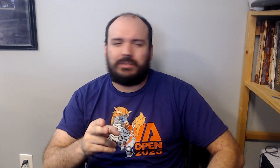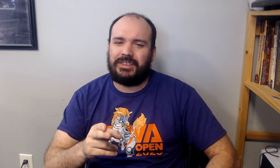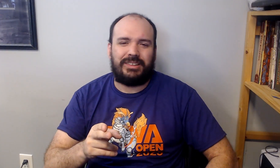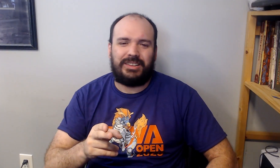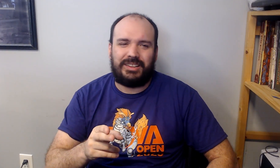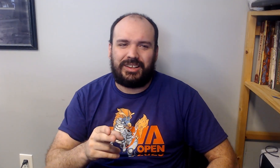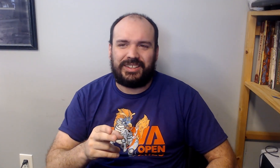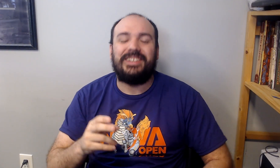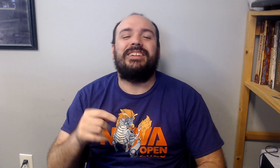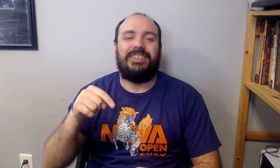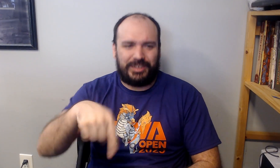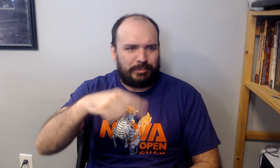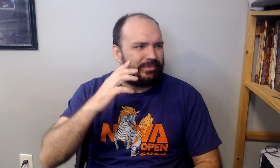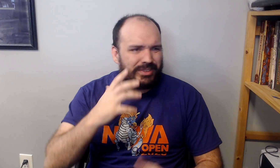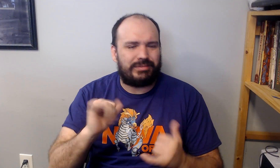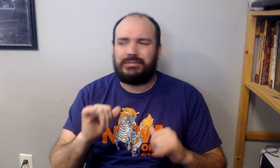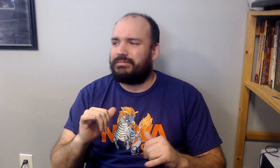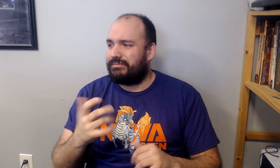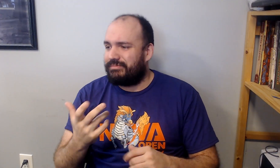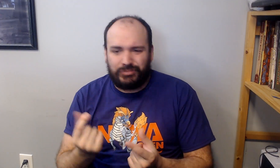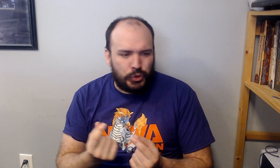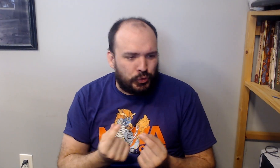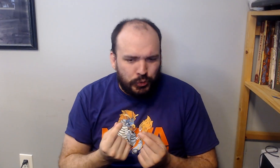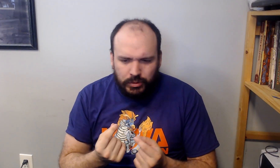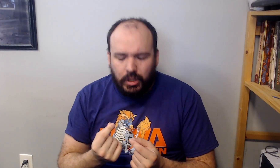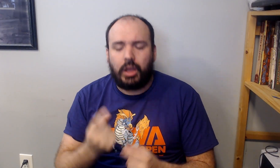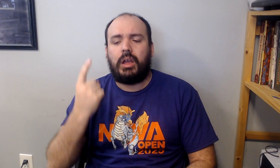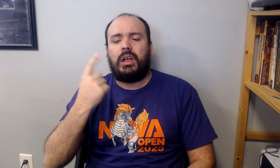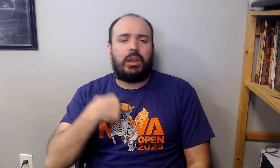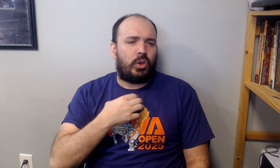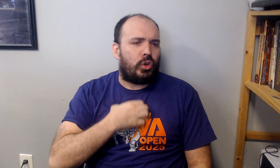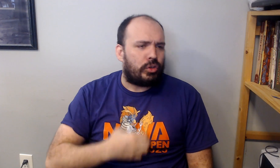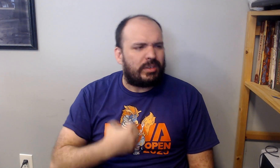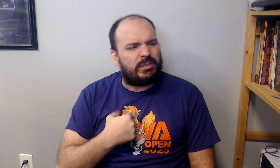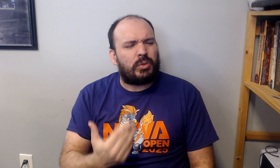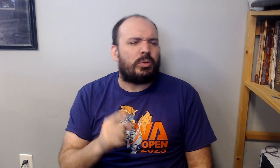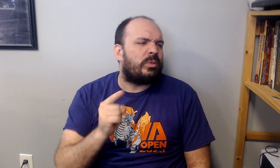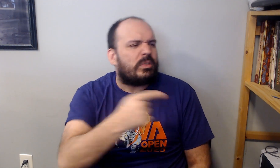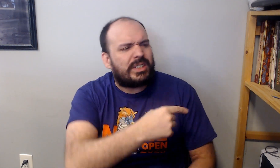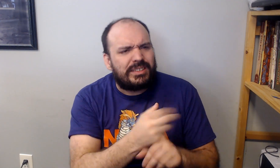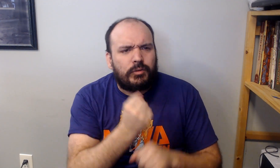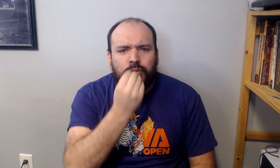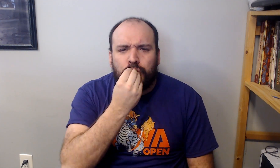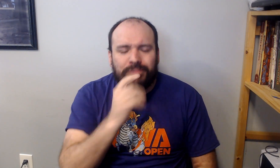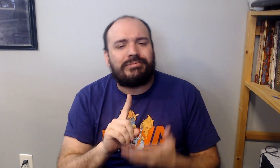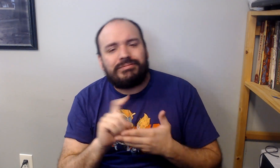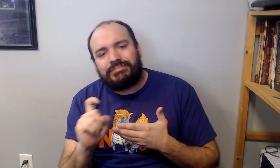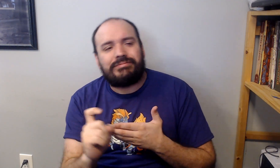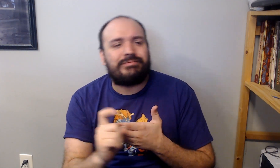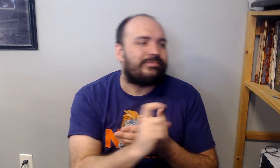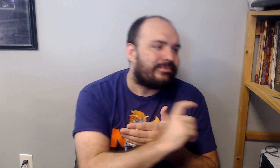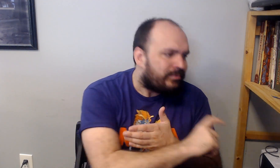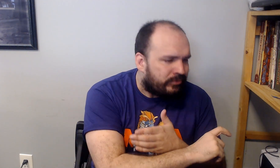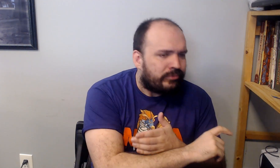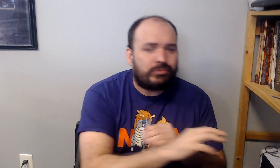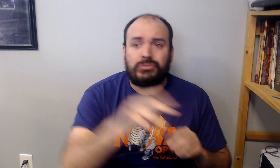No! That NPC will have things to do. “Oh I’m hungry”, heading to the kitchen.